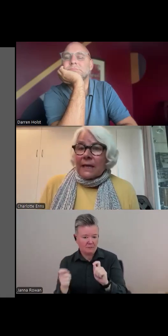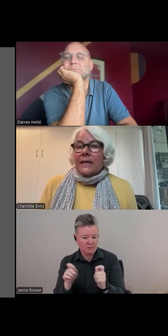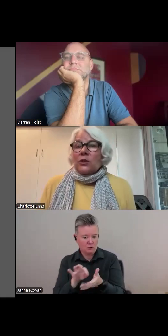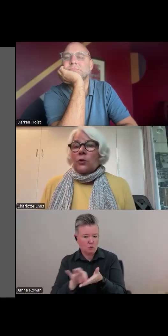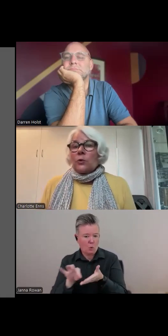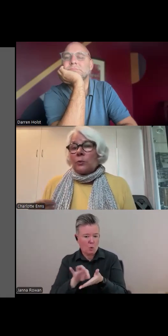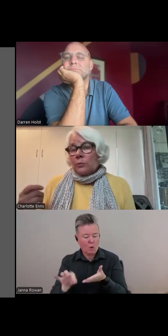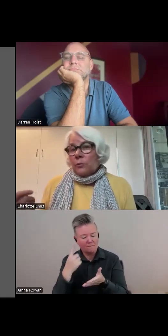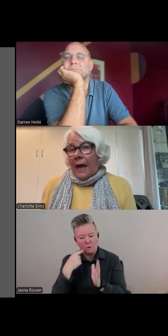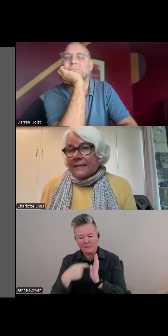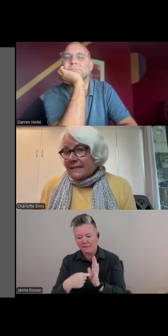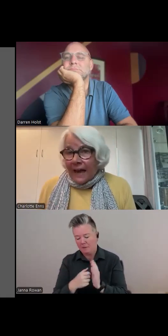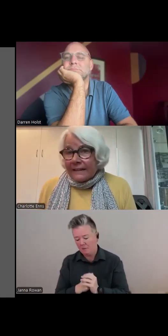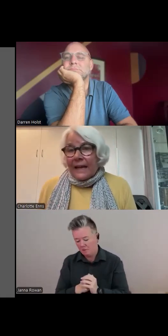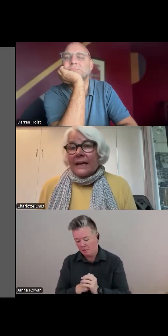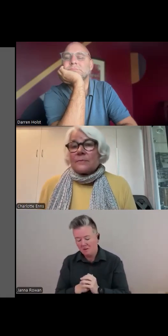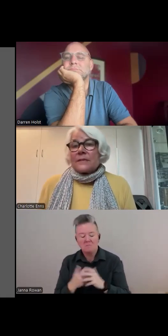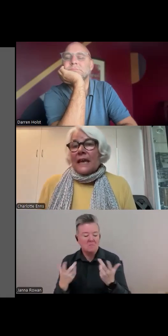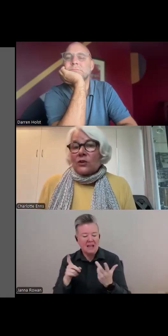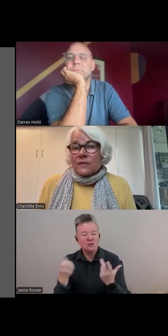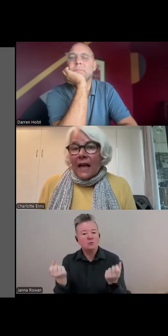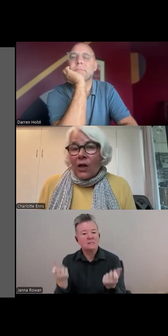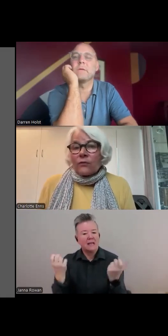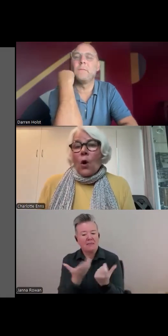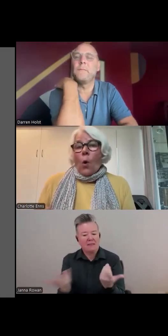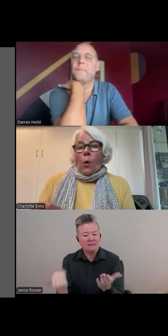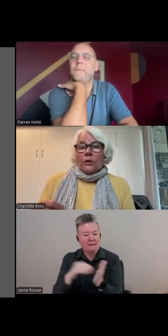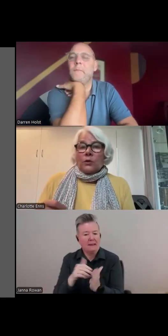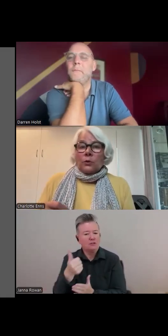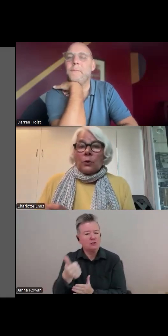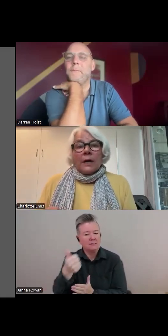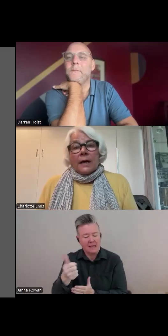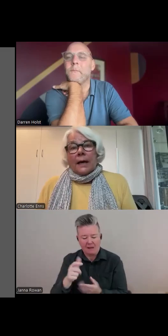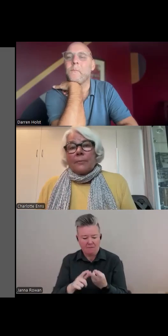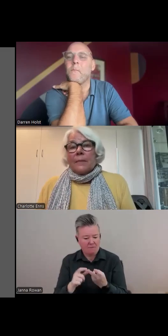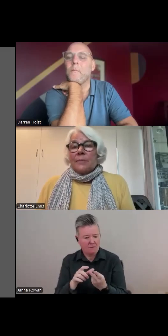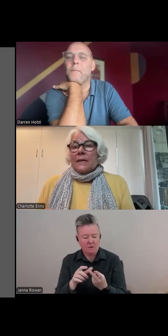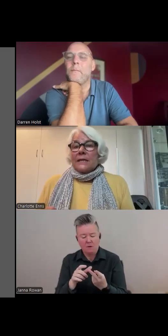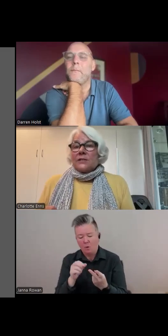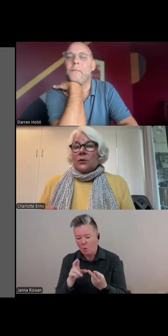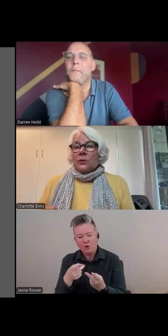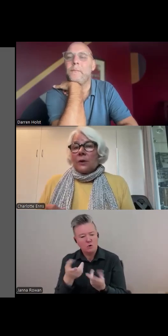the scoring a little bit, like you had to sign the items again yourself, or you maybe